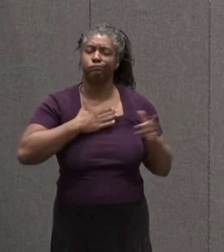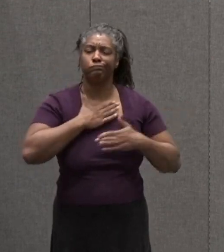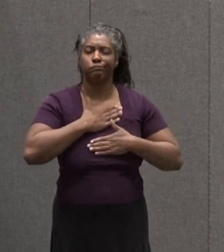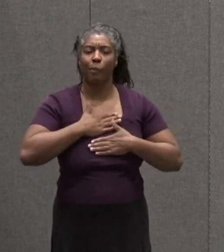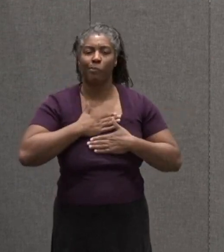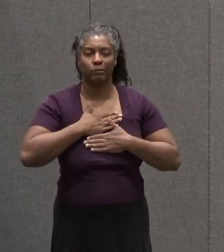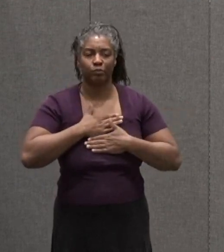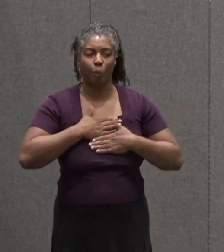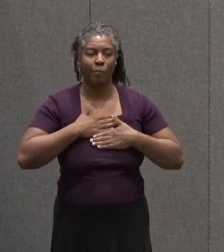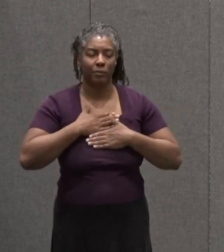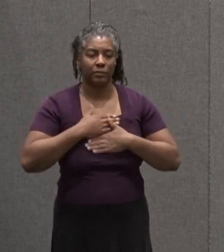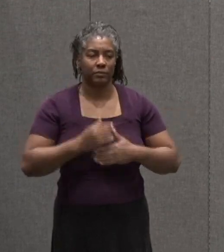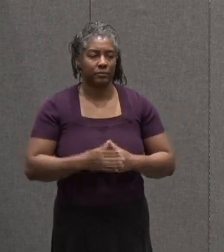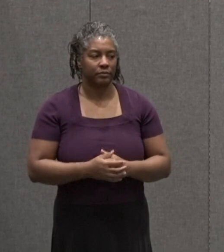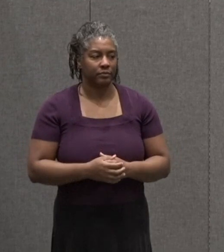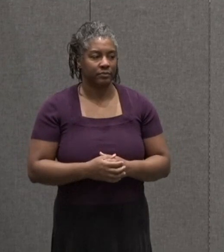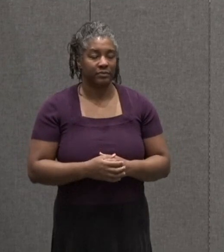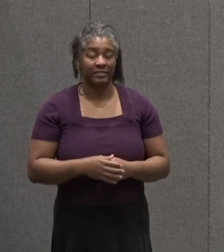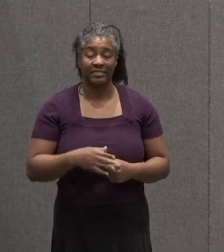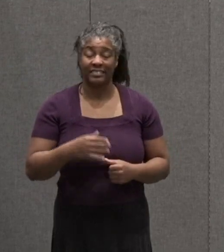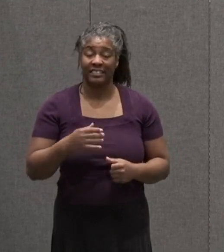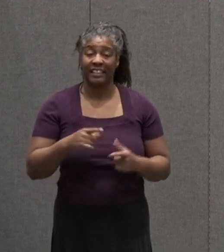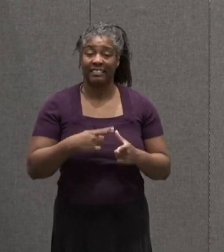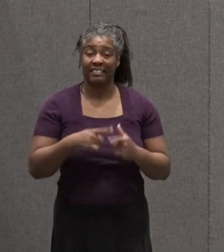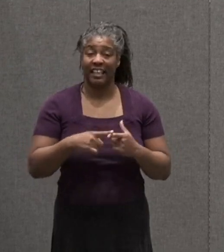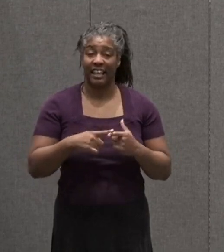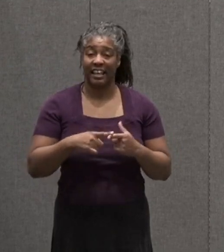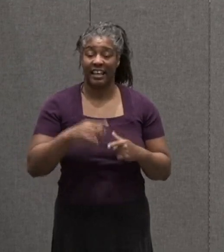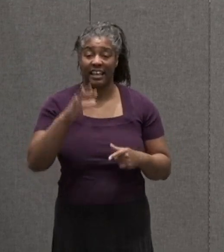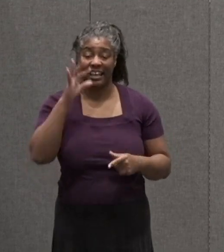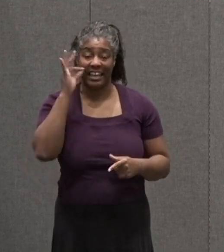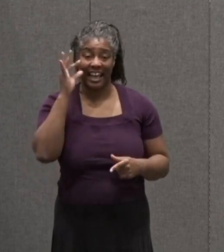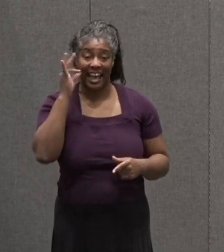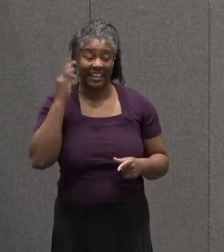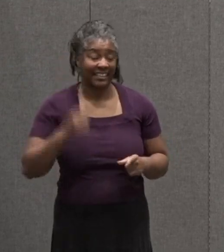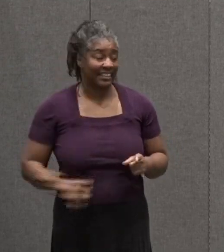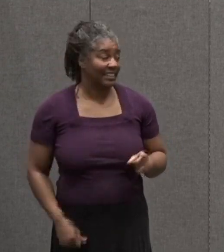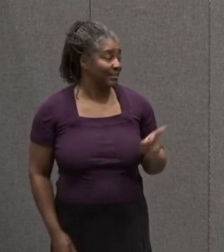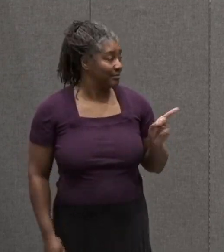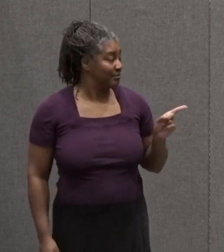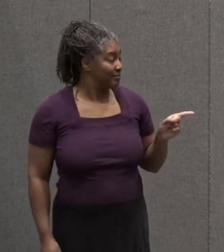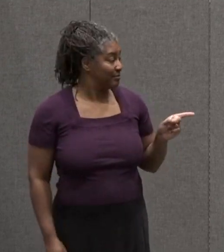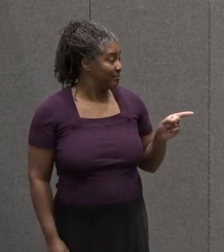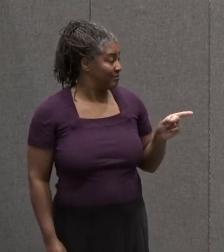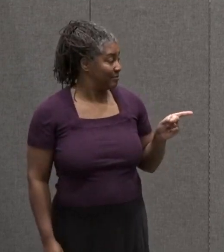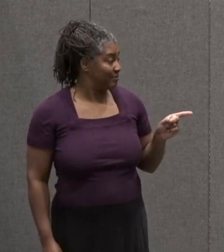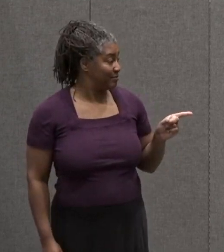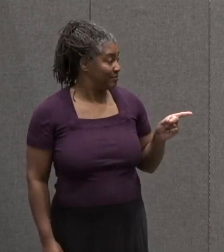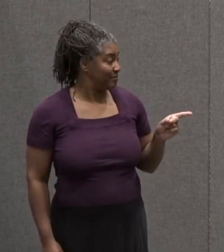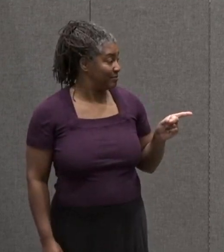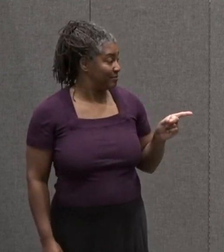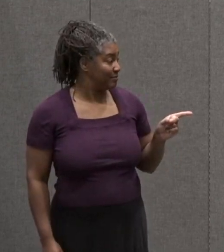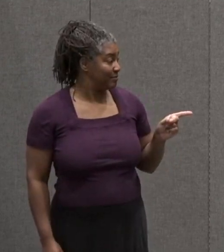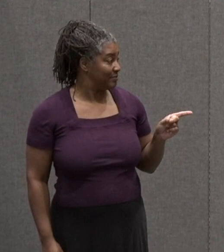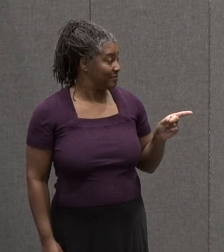Then we saw some cats in the barn. Meowing that's right.